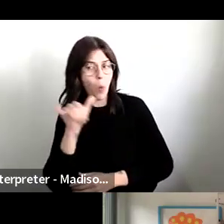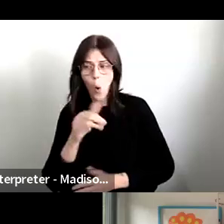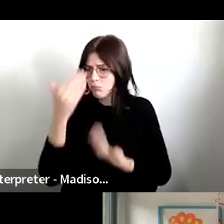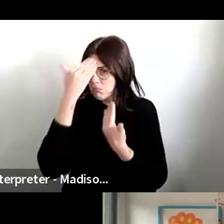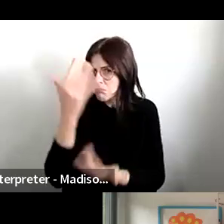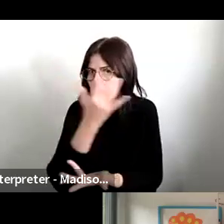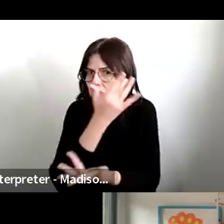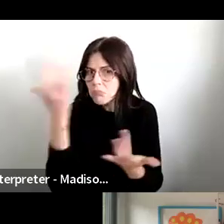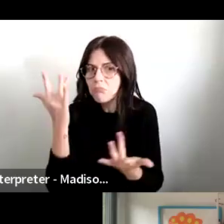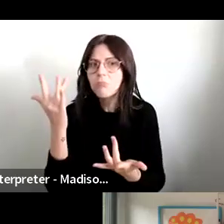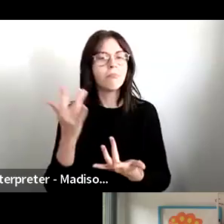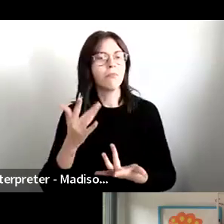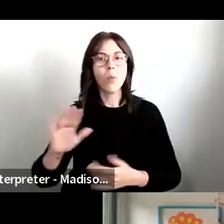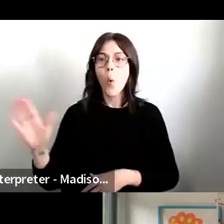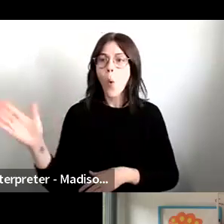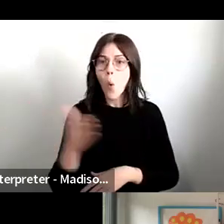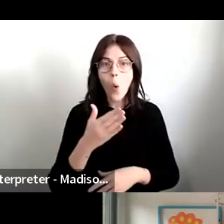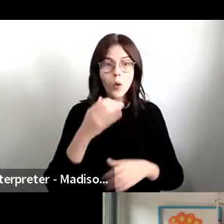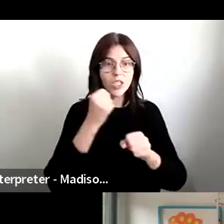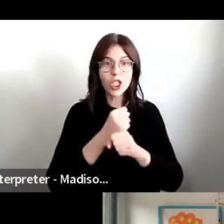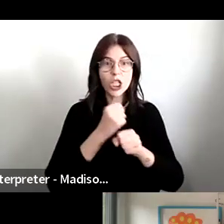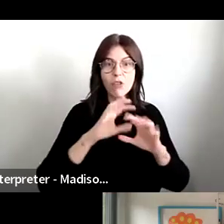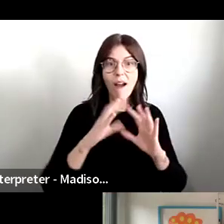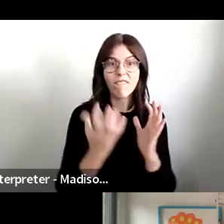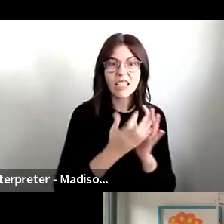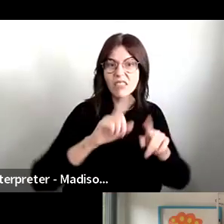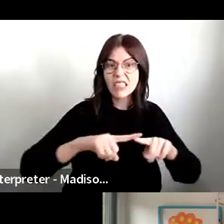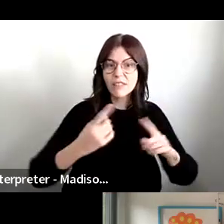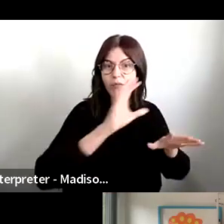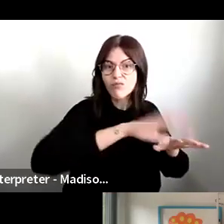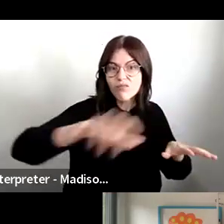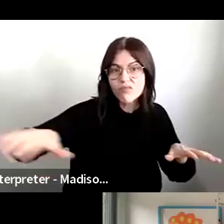you are all geographically different and work in - have different footprints as well,